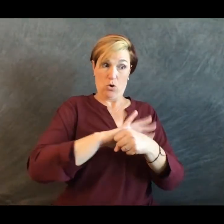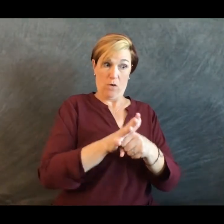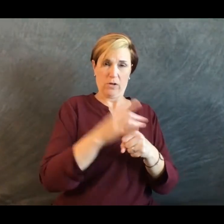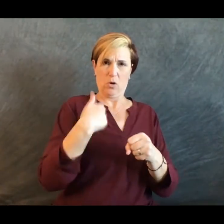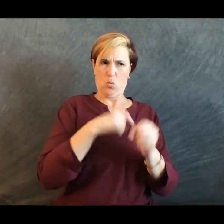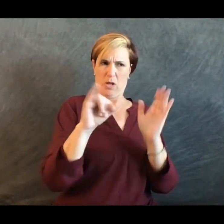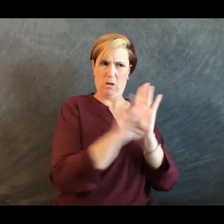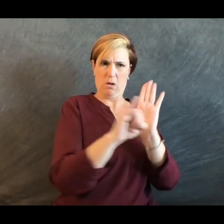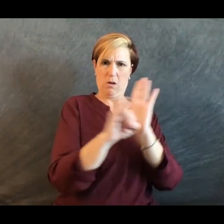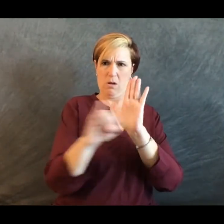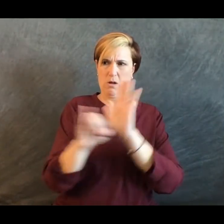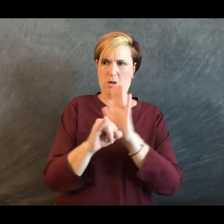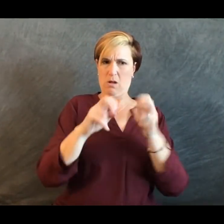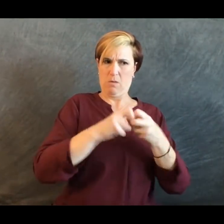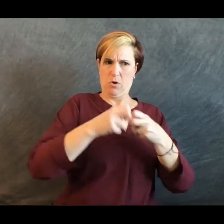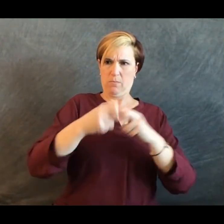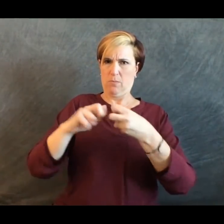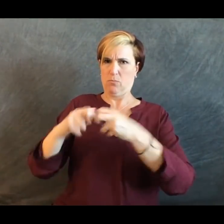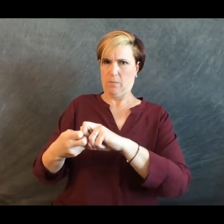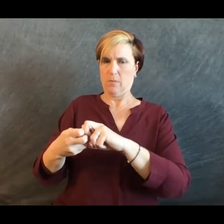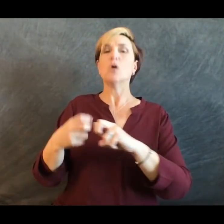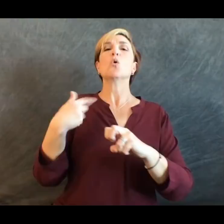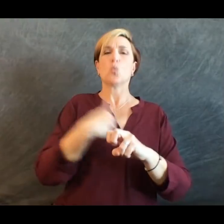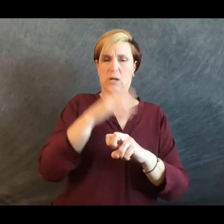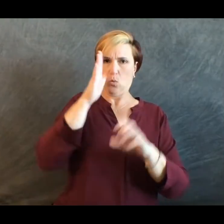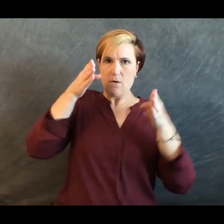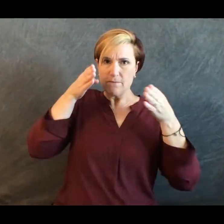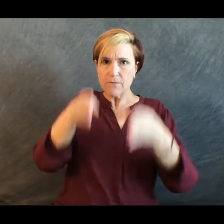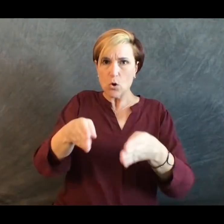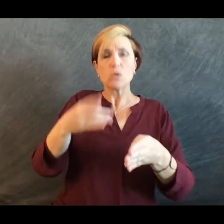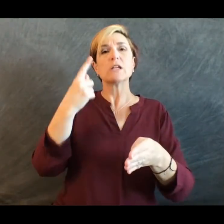all communities impacted by this disease and especially our communities of color